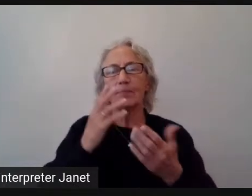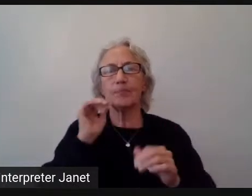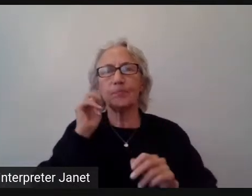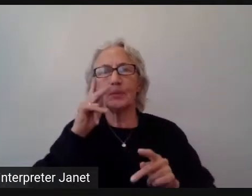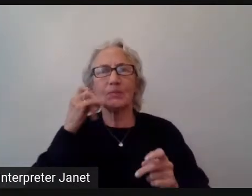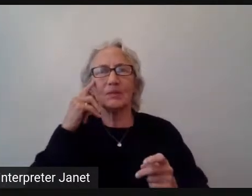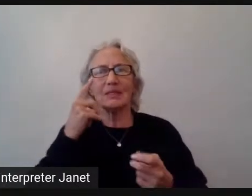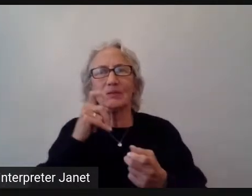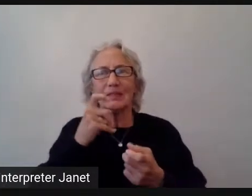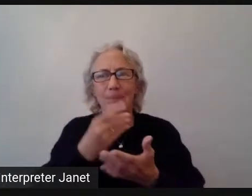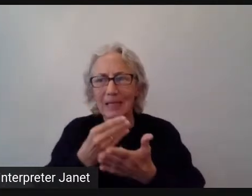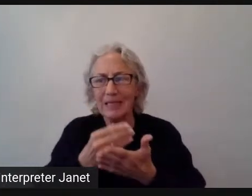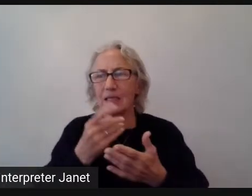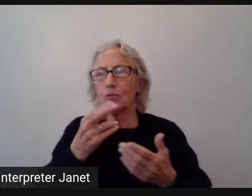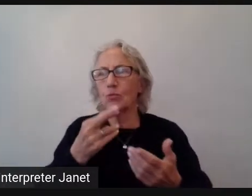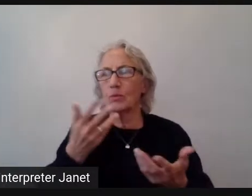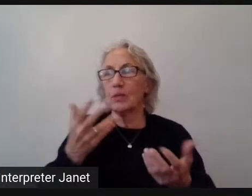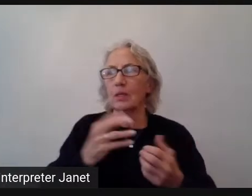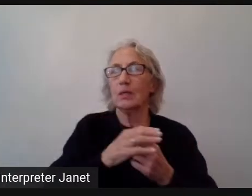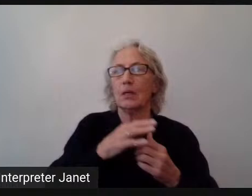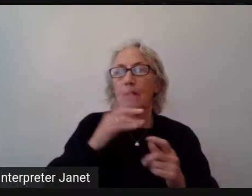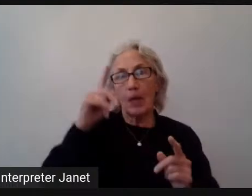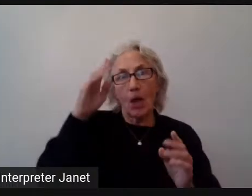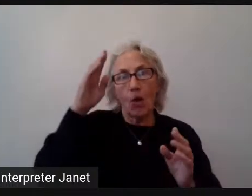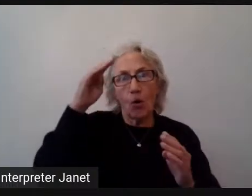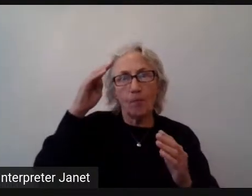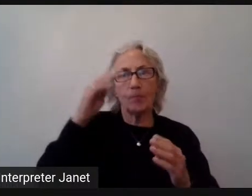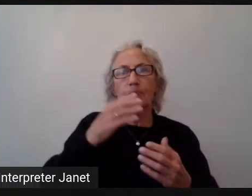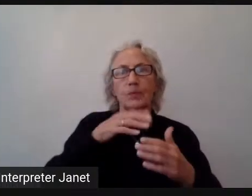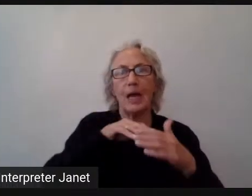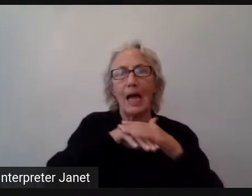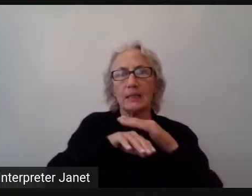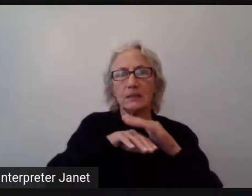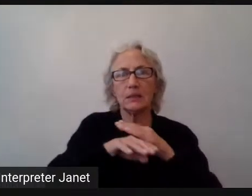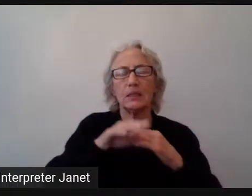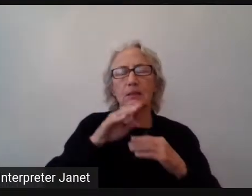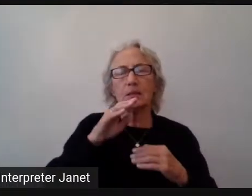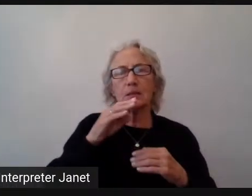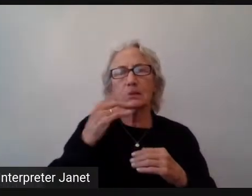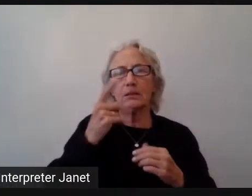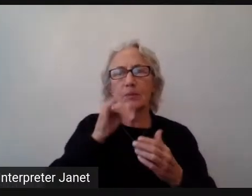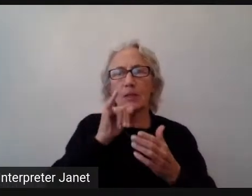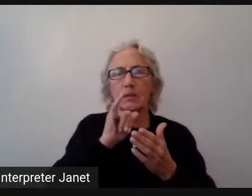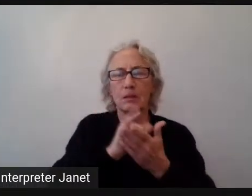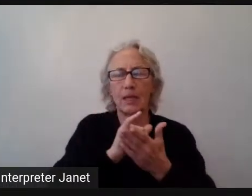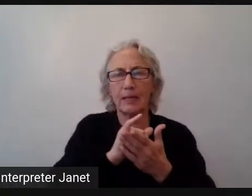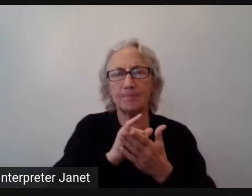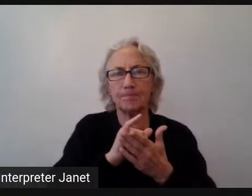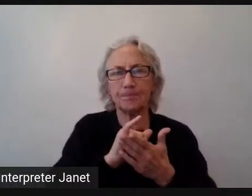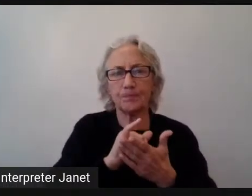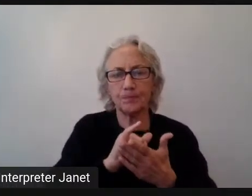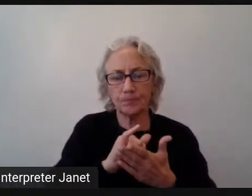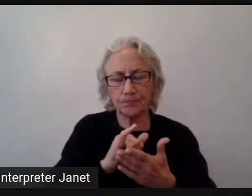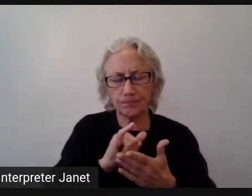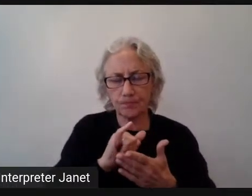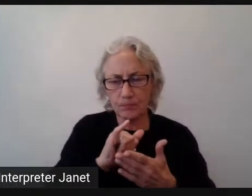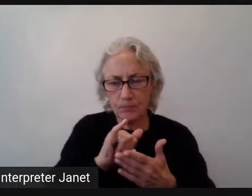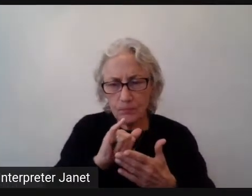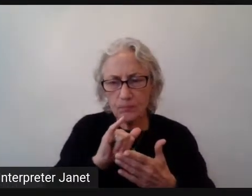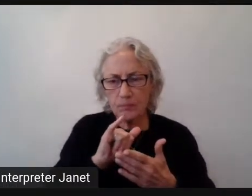debt every month we have an accessibility legal case or someone has to pay lots of money because their website was not accessible.